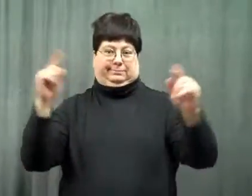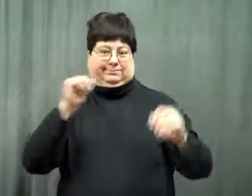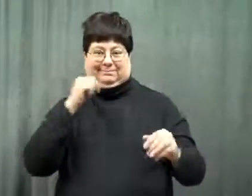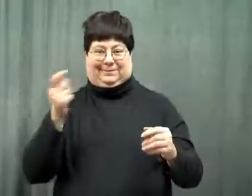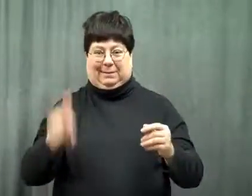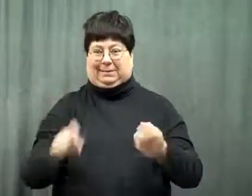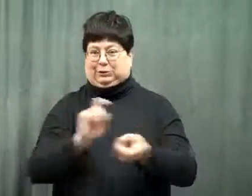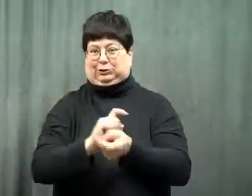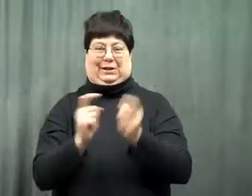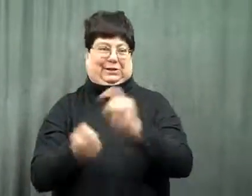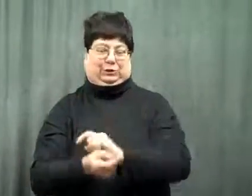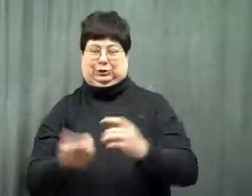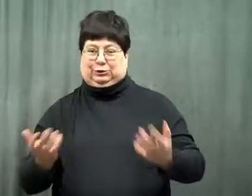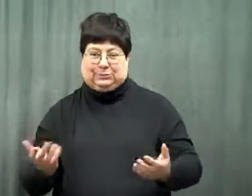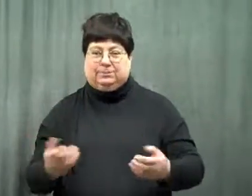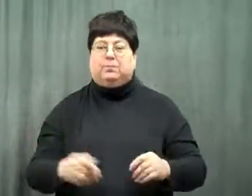That needs to be changed.